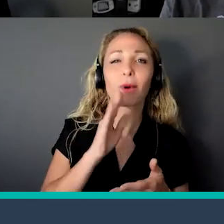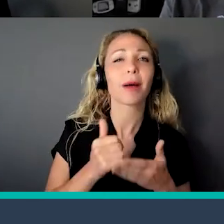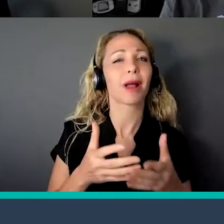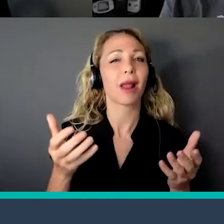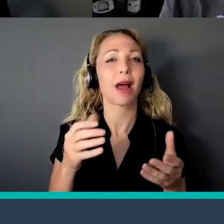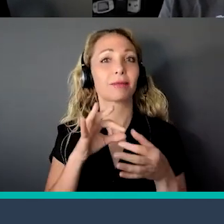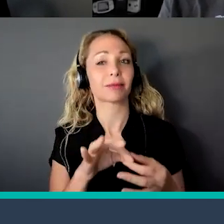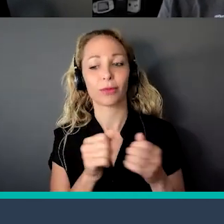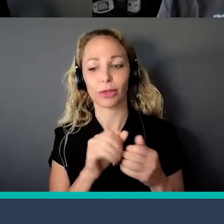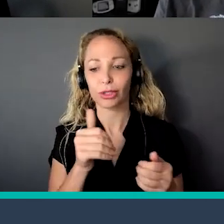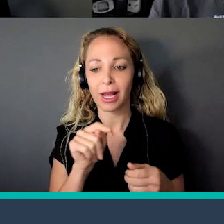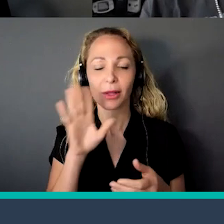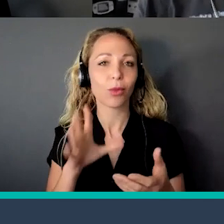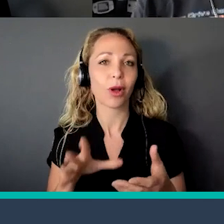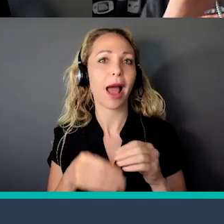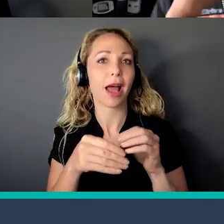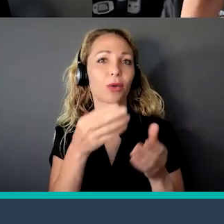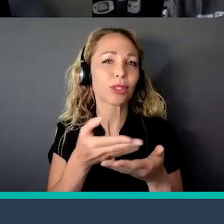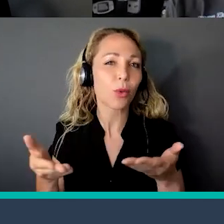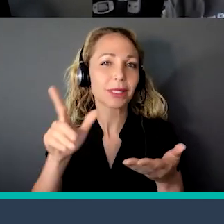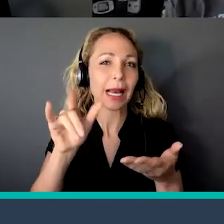WE HAVE A MAIN LINK AND NOT FLOODING THE CHAT.